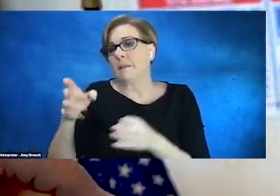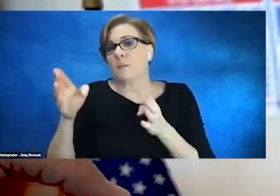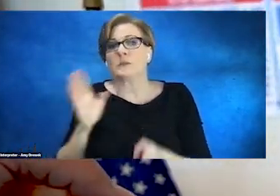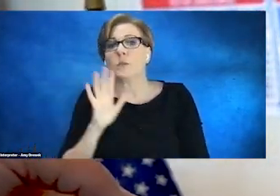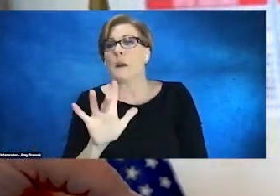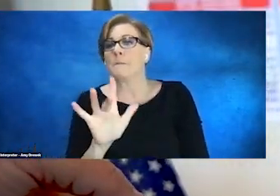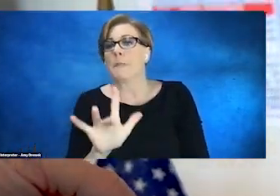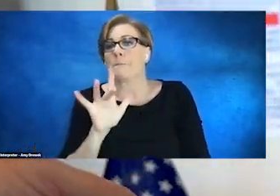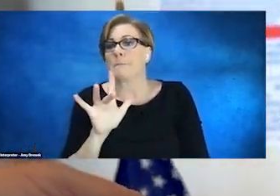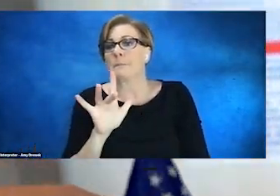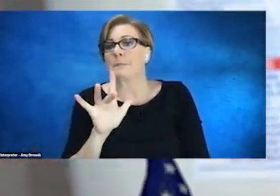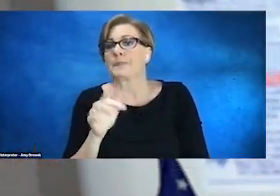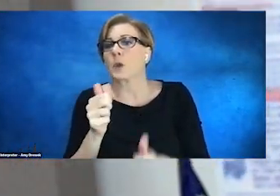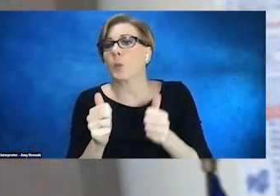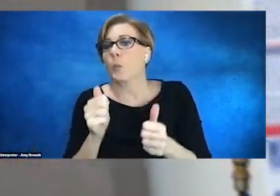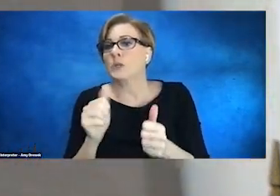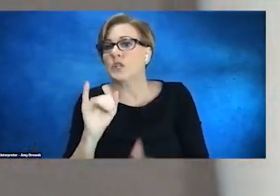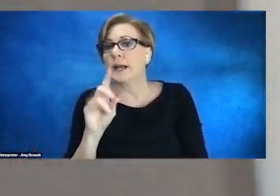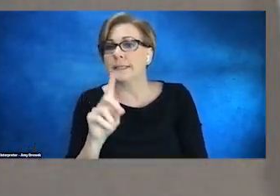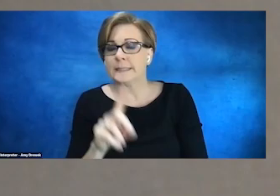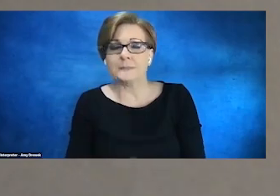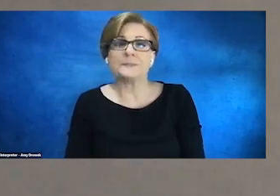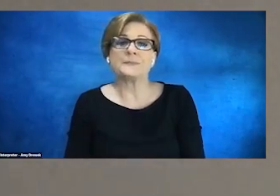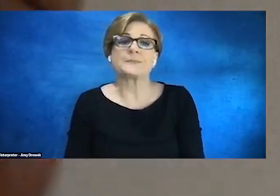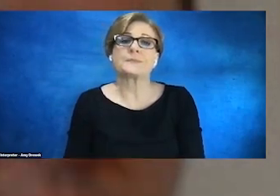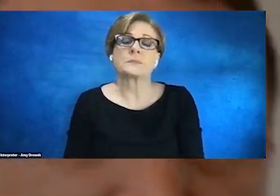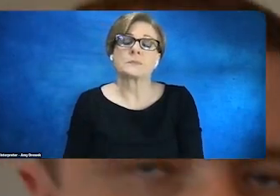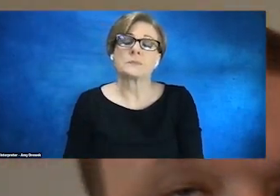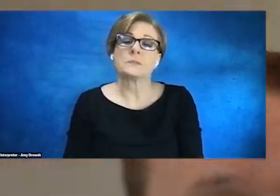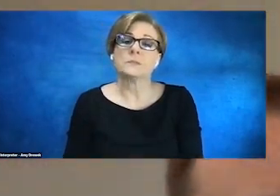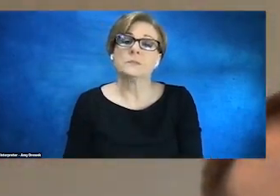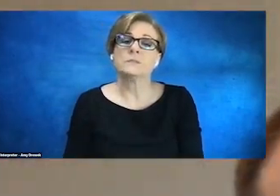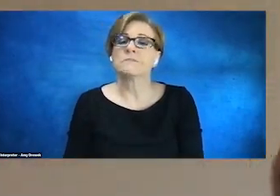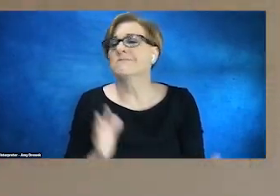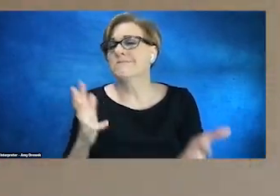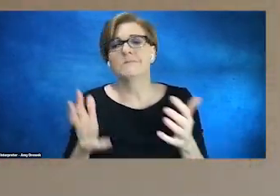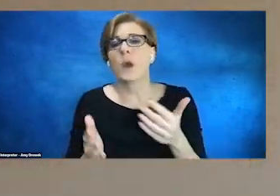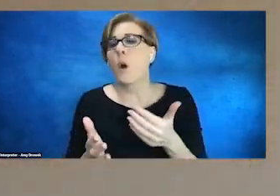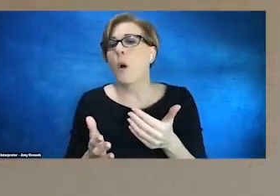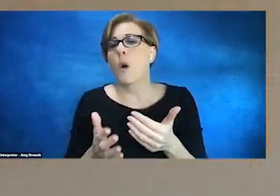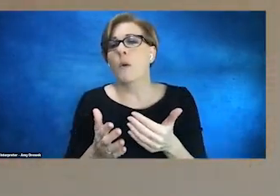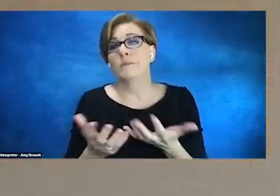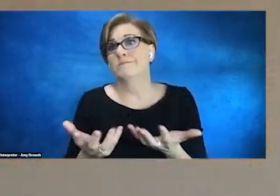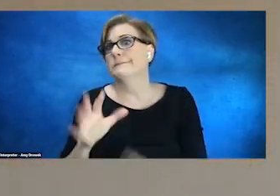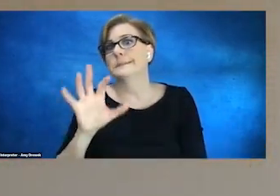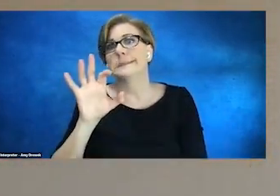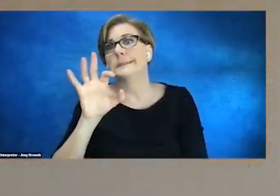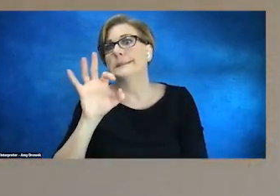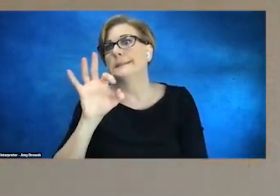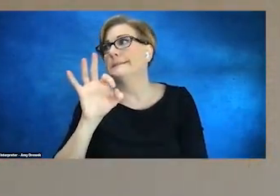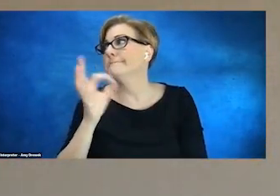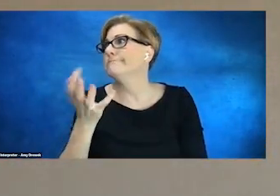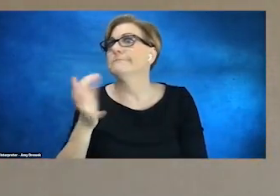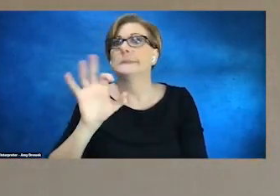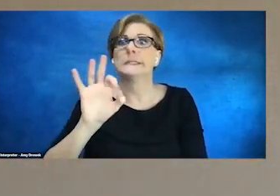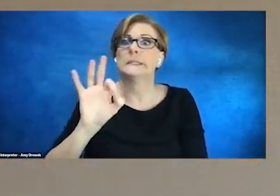to ask the poll worker to select which type of ID for the vast majority of Voters probably about 90